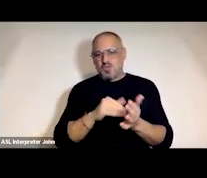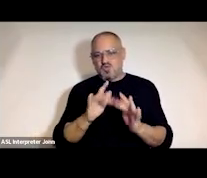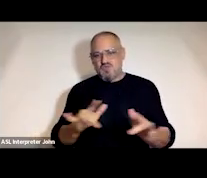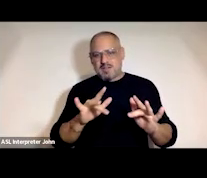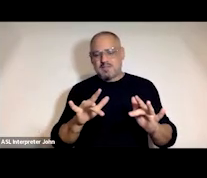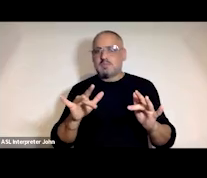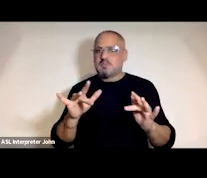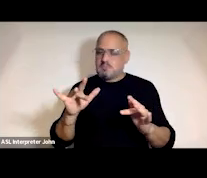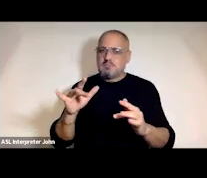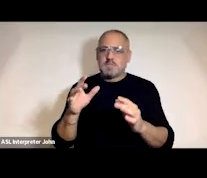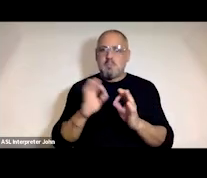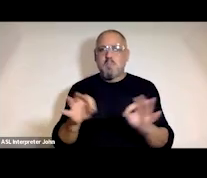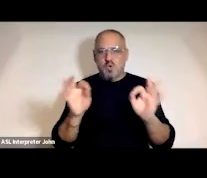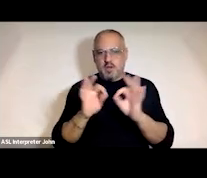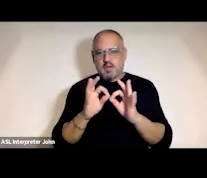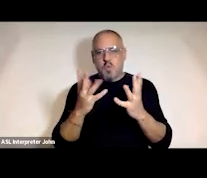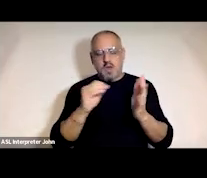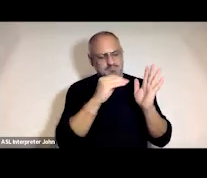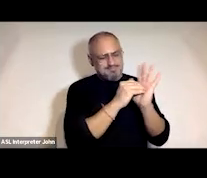and we really wanna highlight those in the MSR.